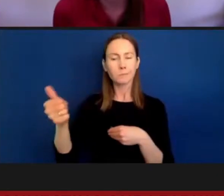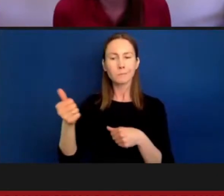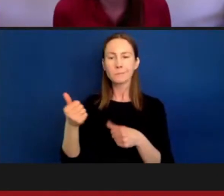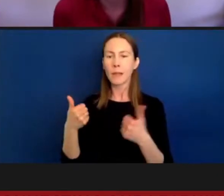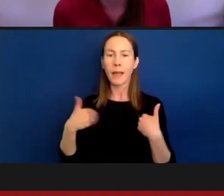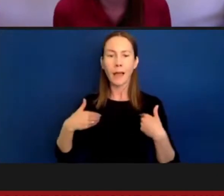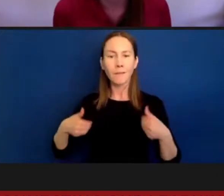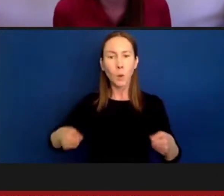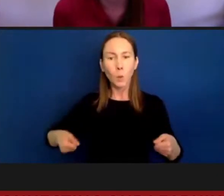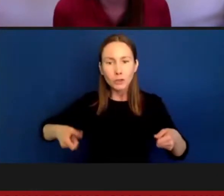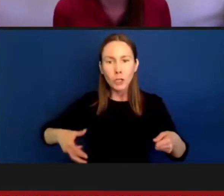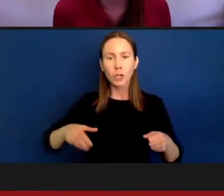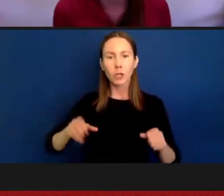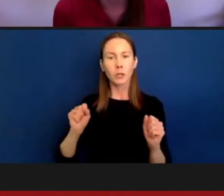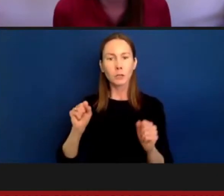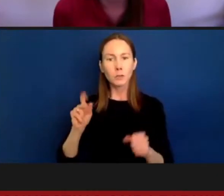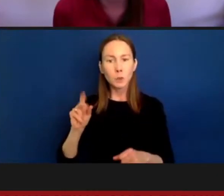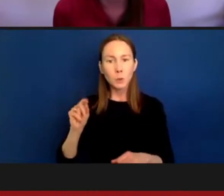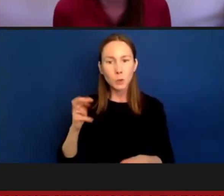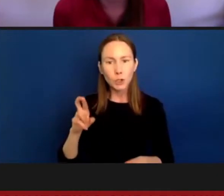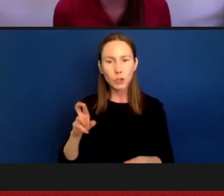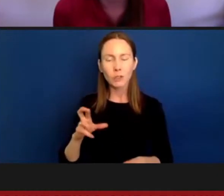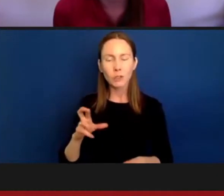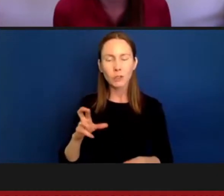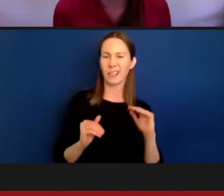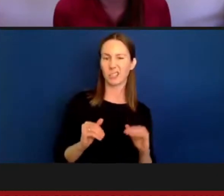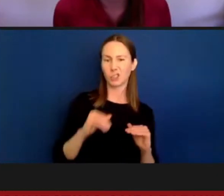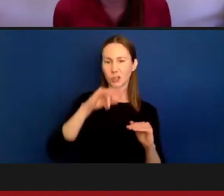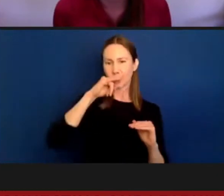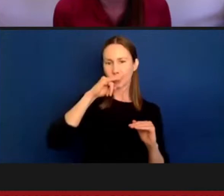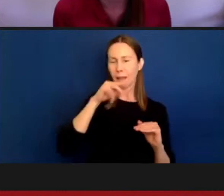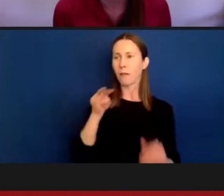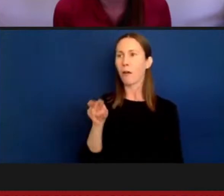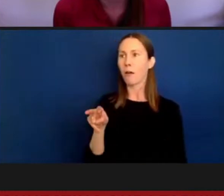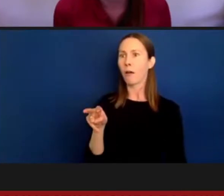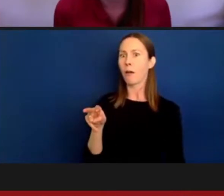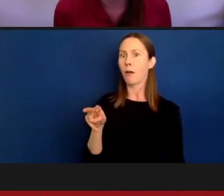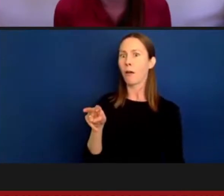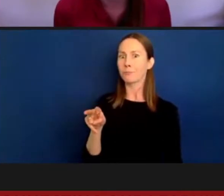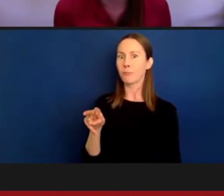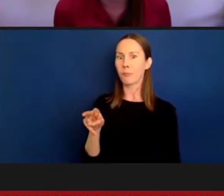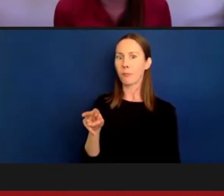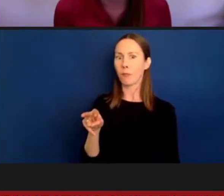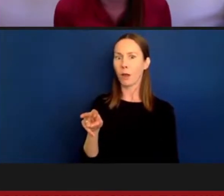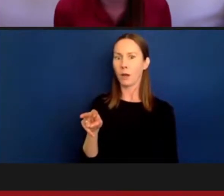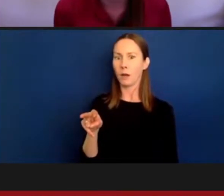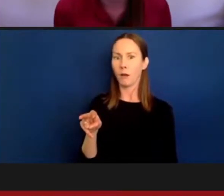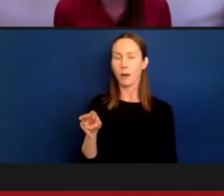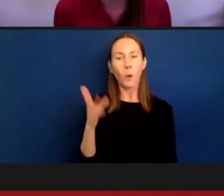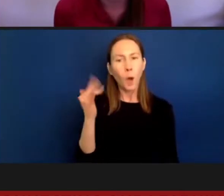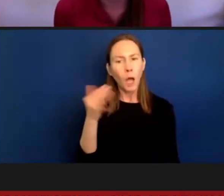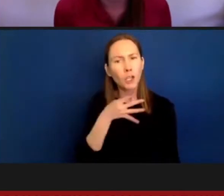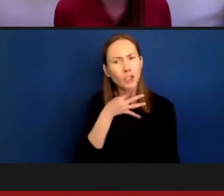a wheelchair, and a small child is staring at them. That child is staring out of curiosity.